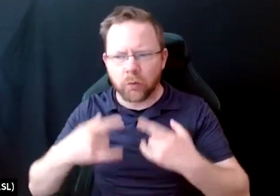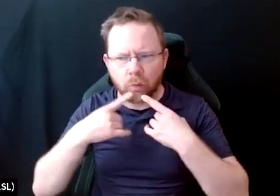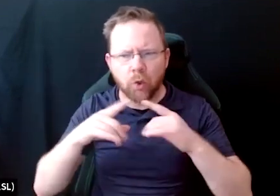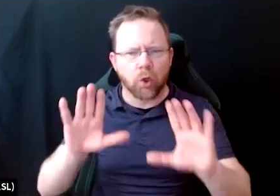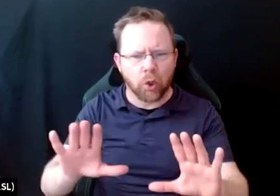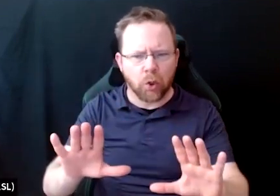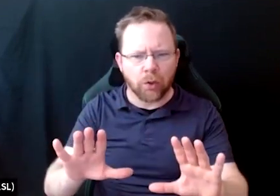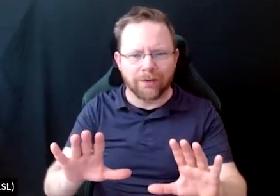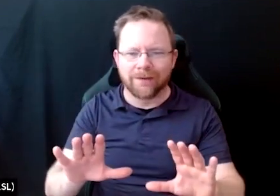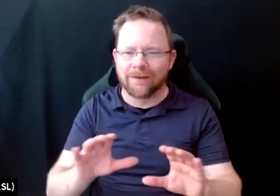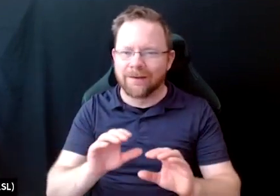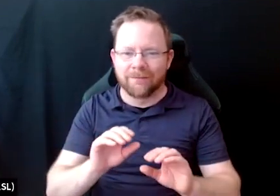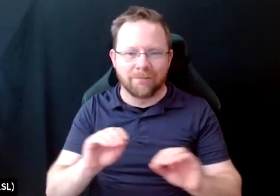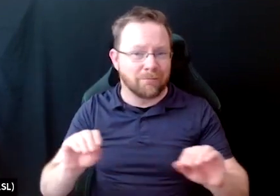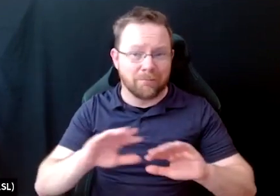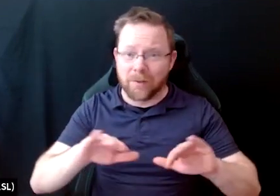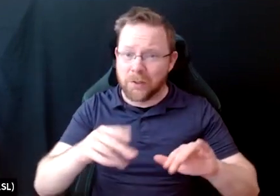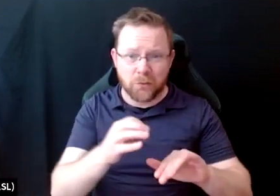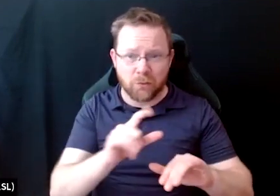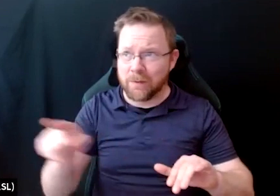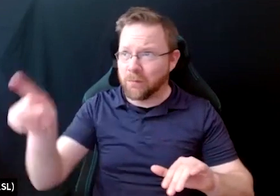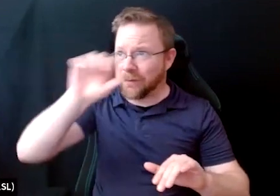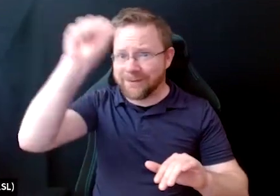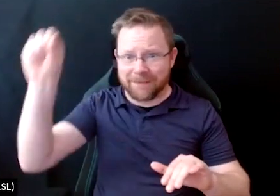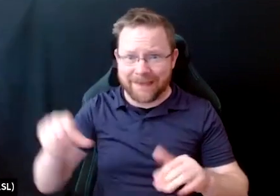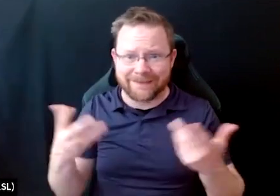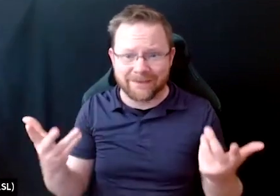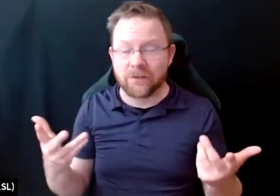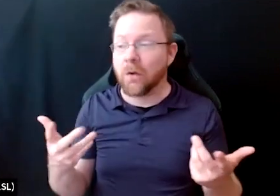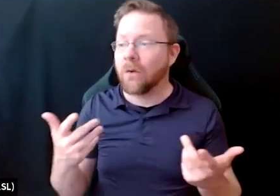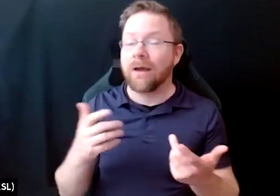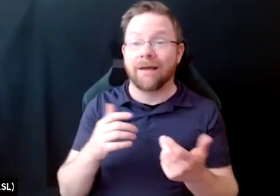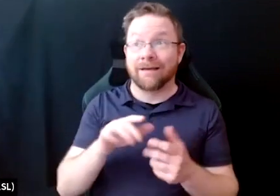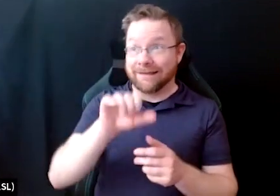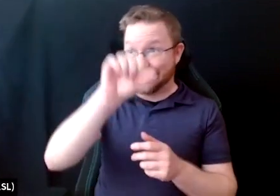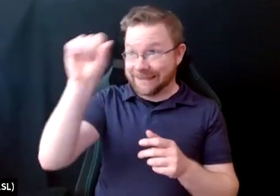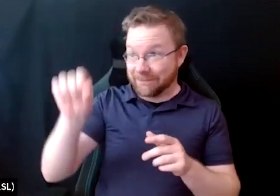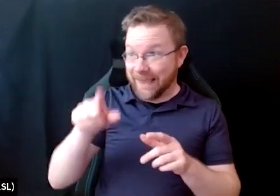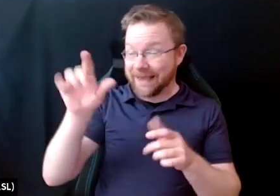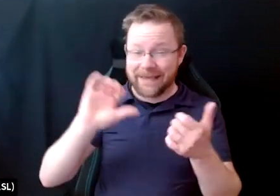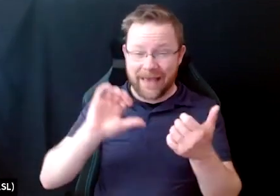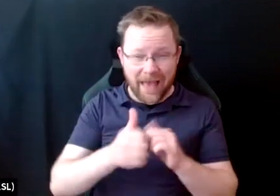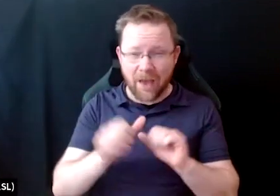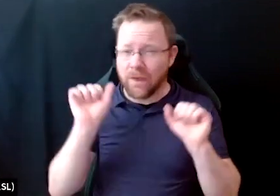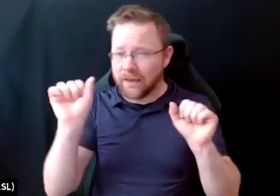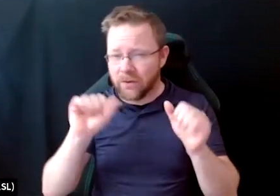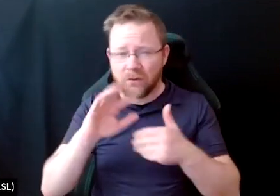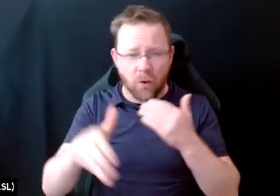There is no swimming pool in space, so how do I do exercise? How do I do the entirety of my fitness training in water?